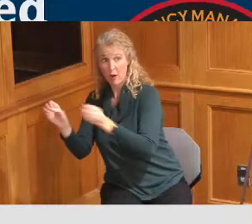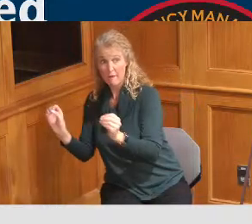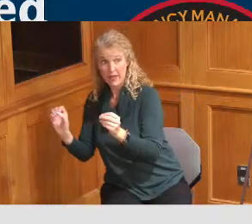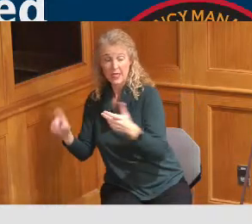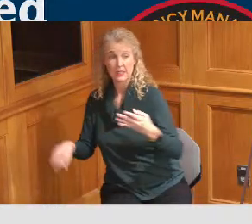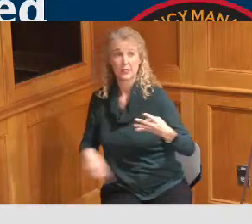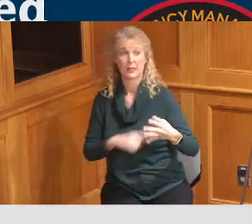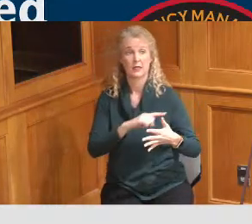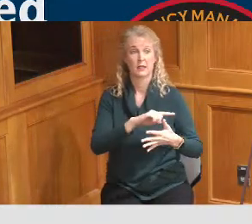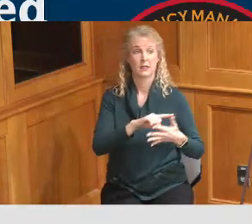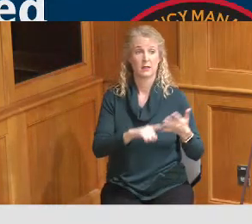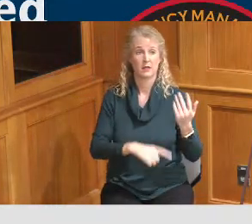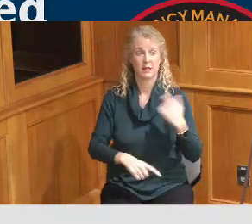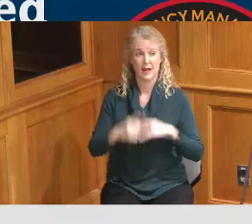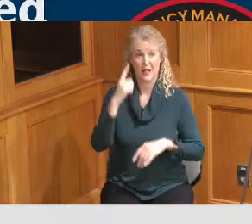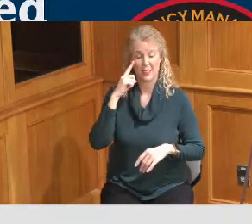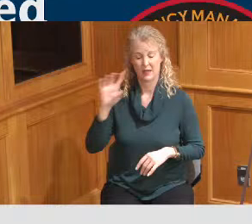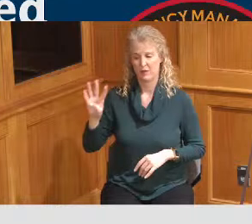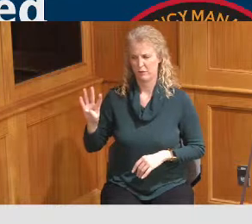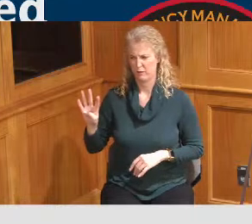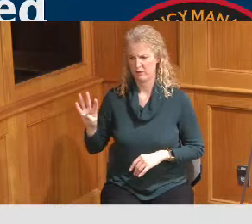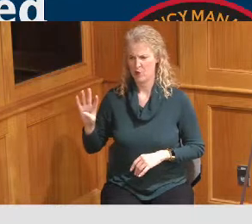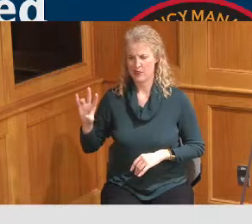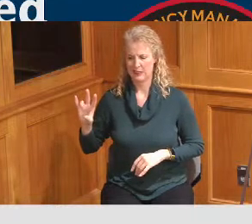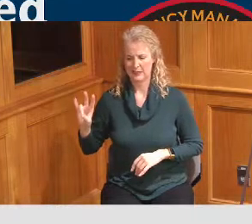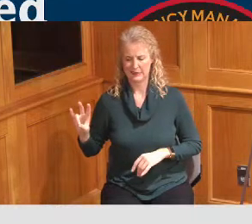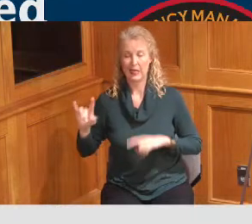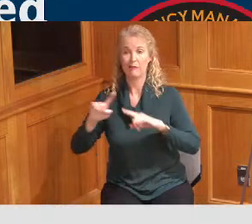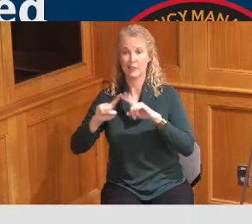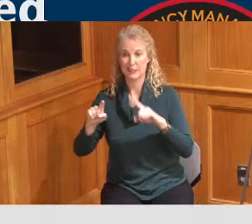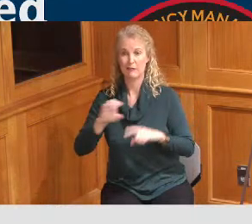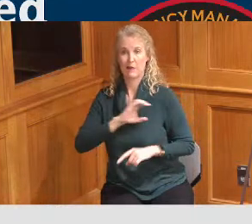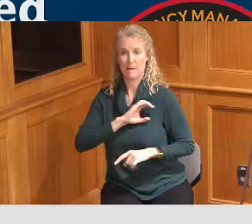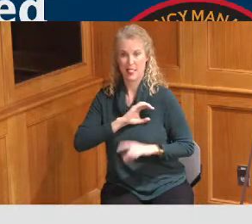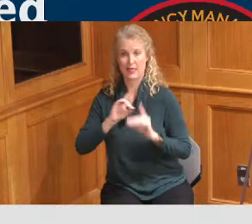have I think 40 something Police Department so we work with the Sheriff who then helps us coordinate